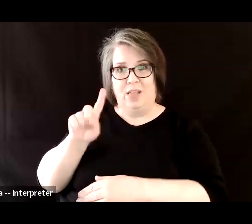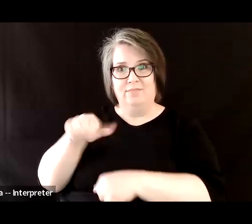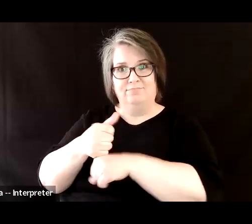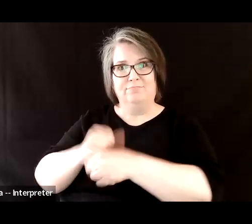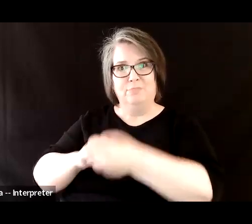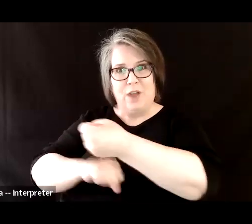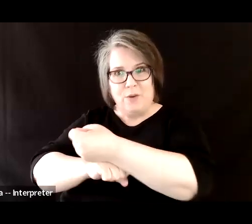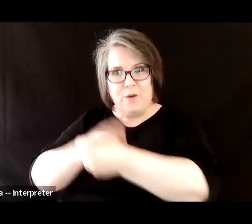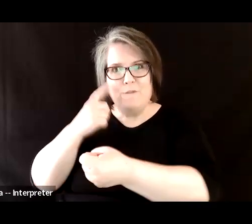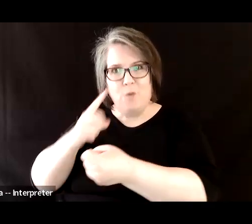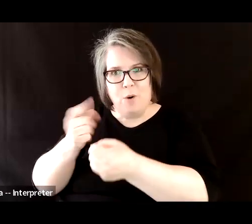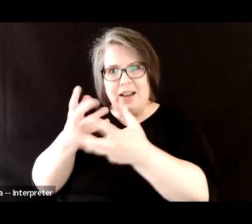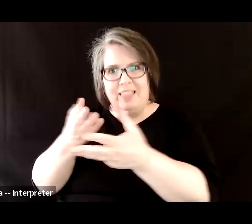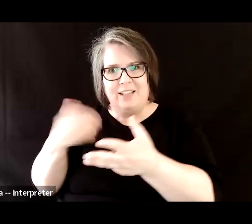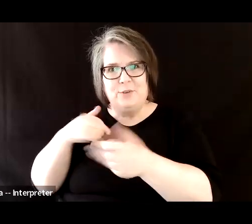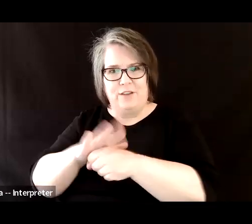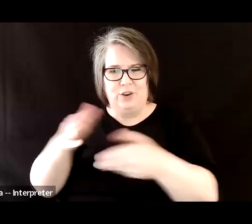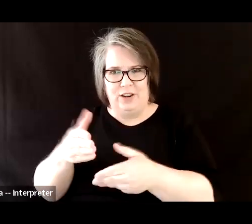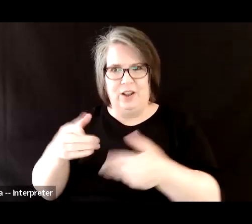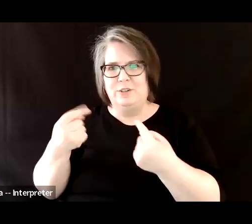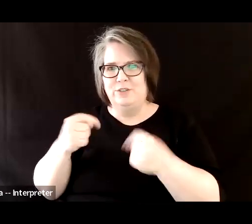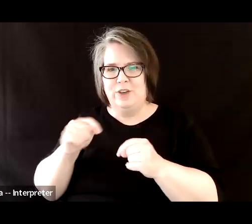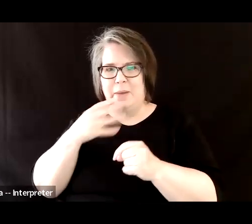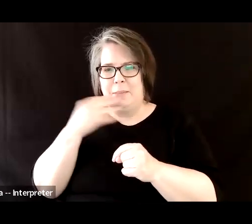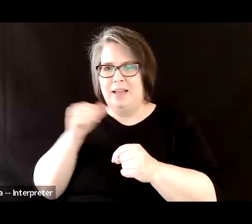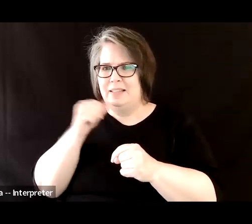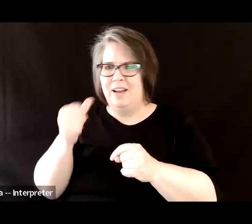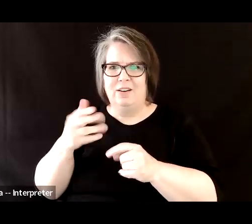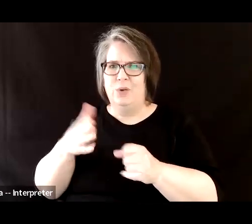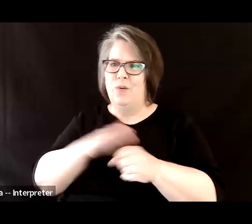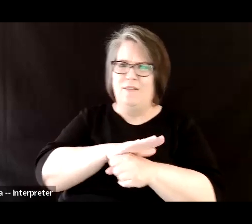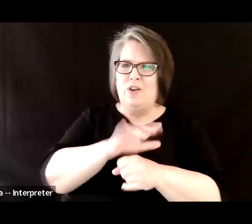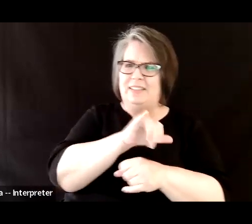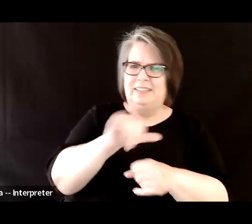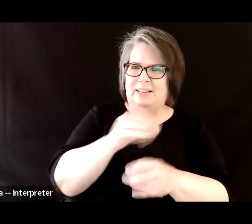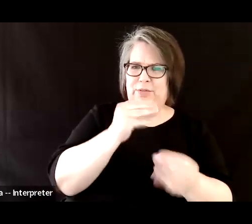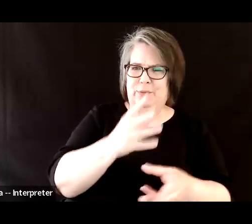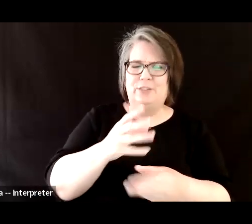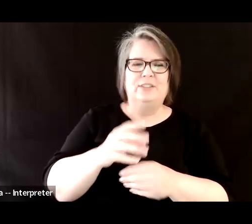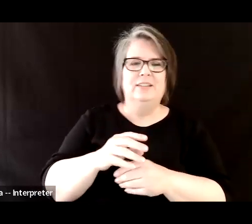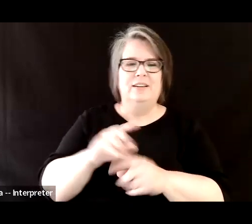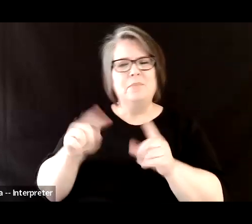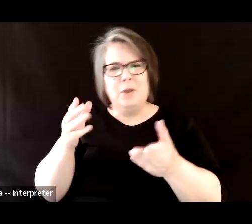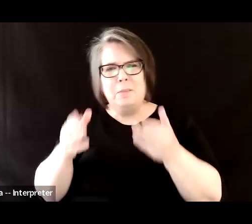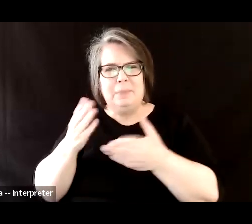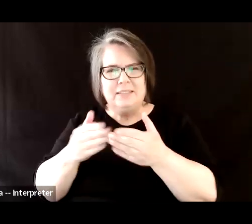to cover here. I'll try my best not to retread the same ground but there may be some overlap, and that's all